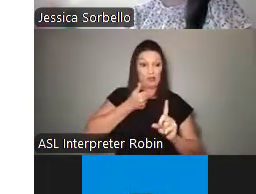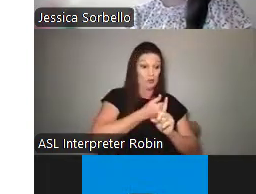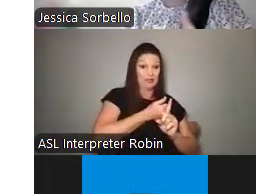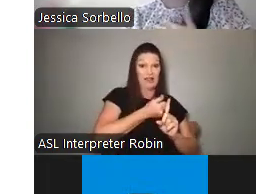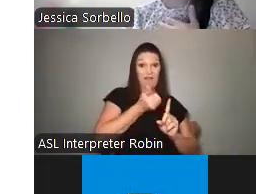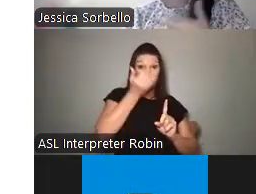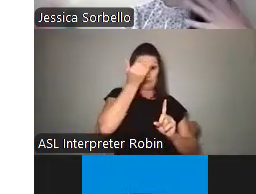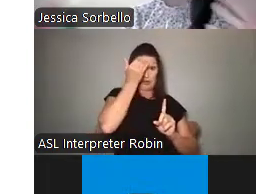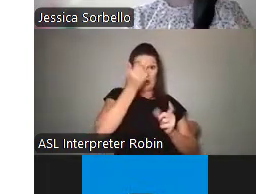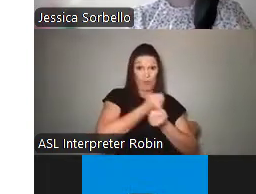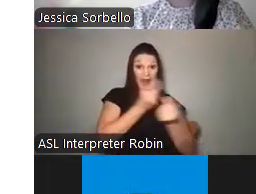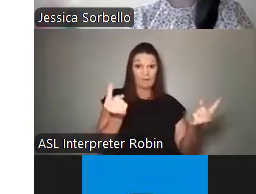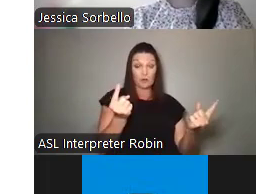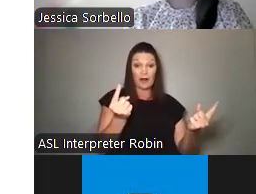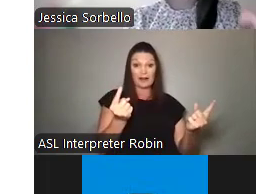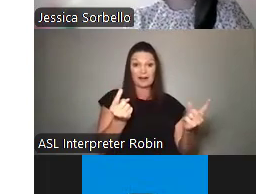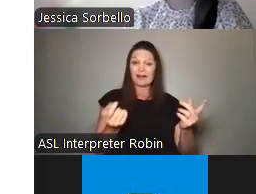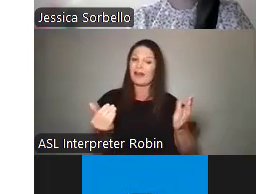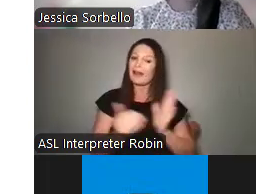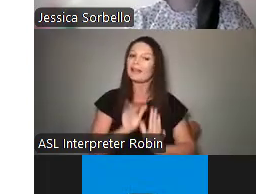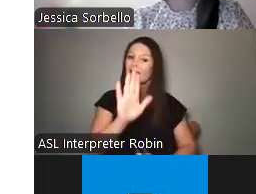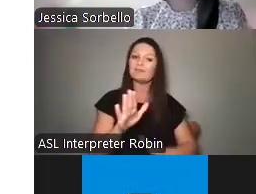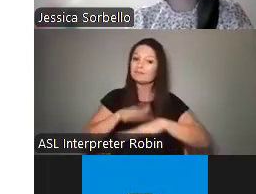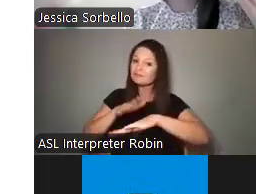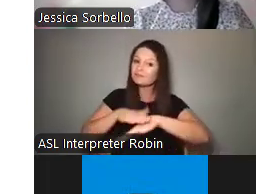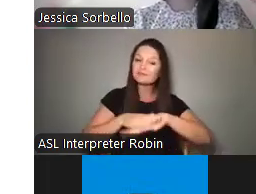difficult experiences. Many of them are lacking for that kind